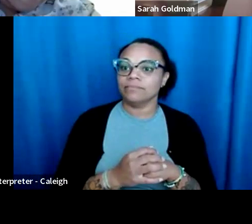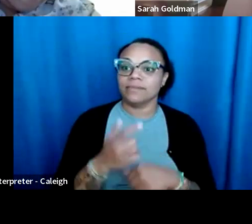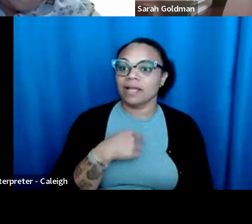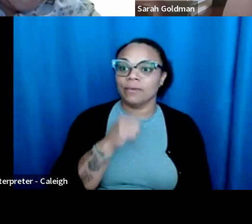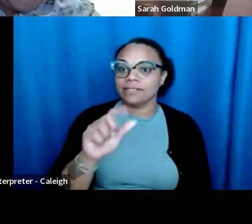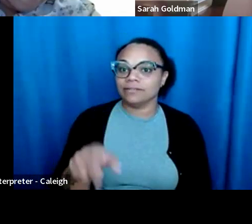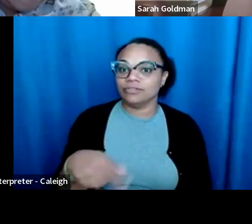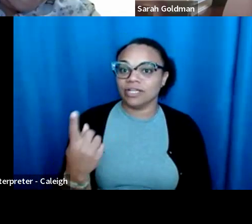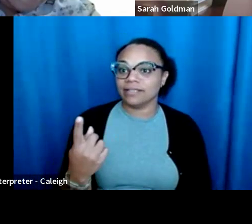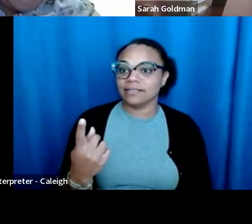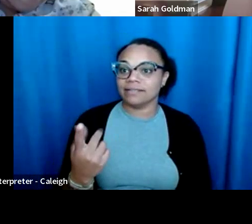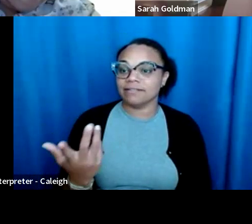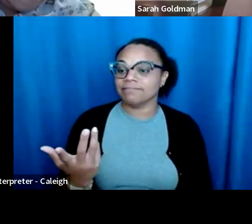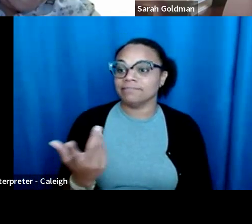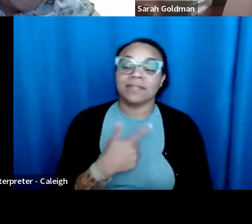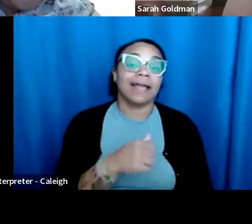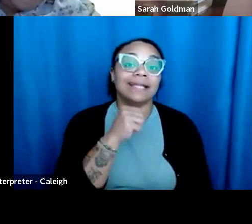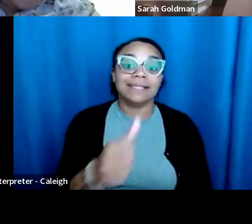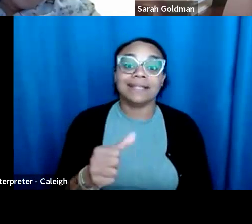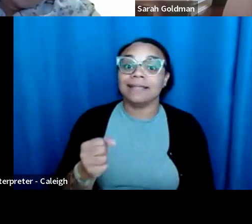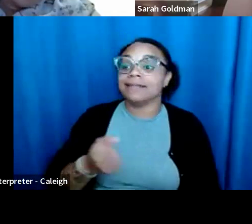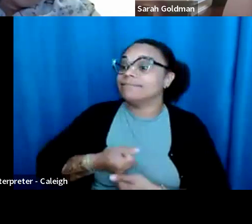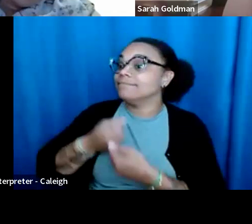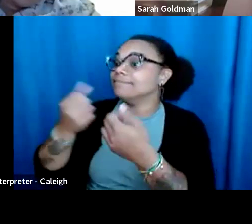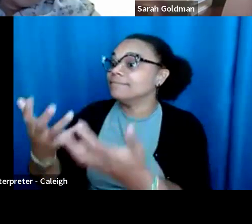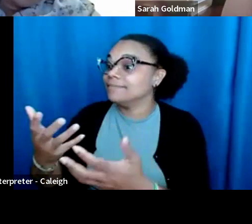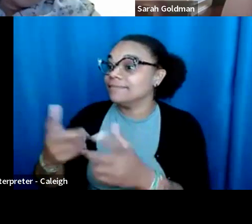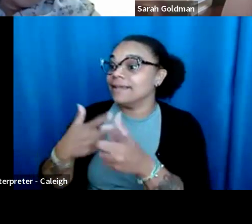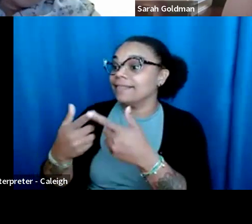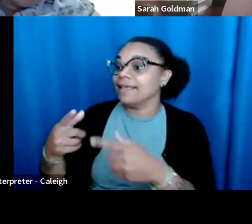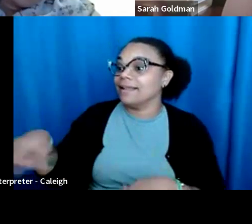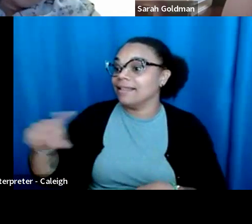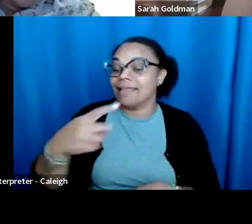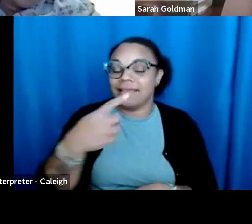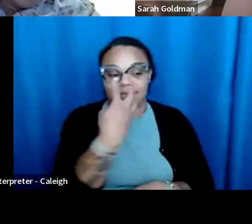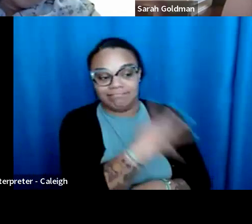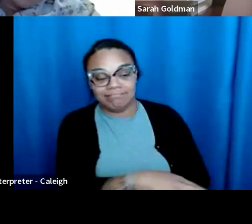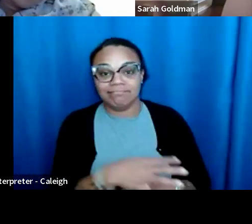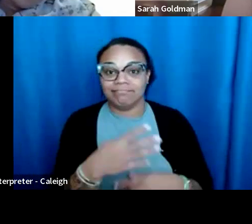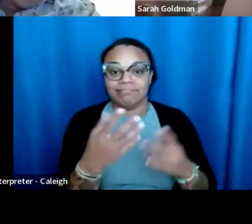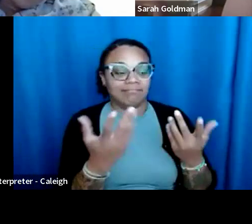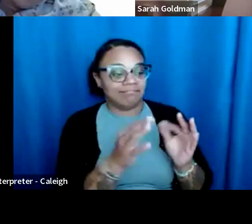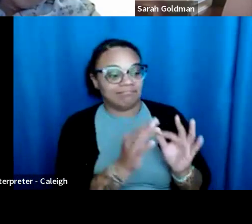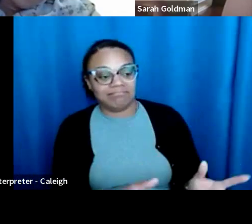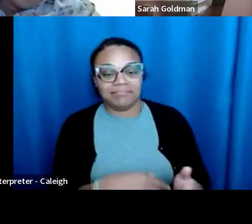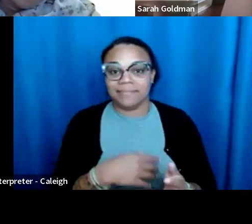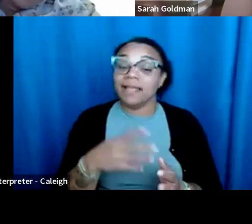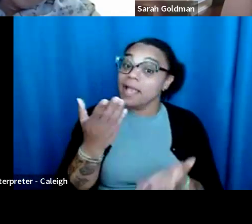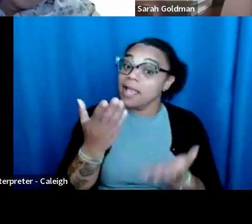I didn't say things and they didn't matter. Now they may not have mattered to every single person I spoke to,